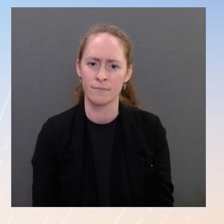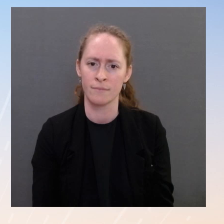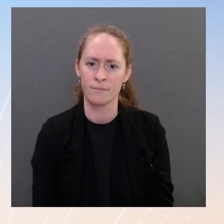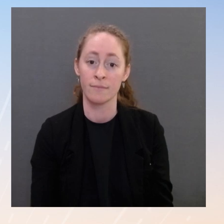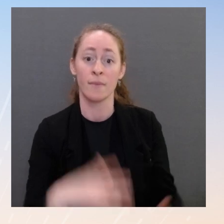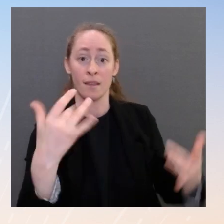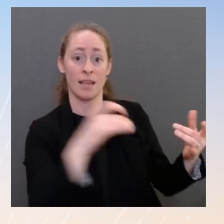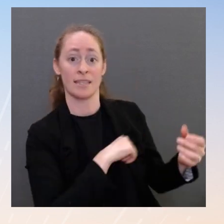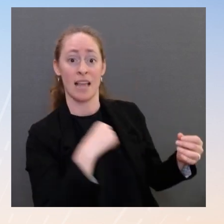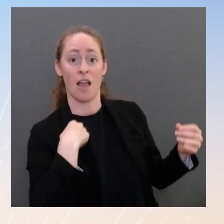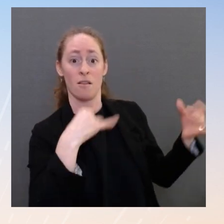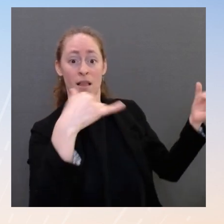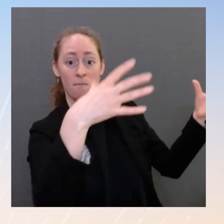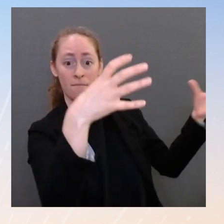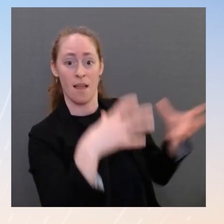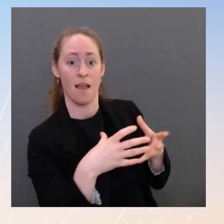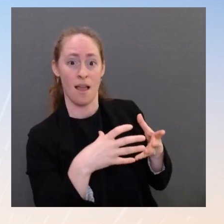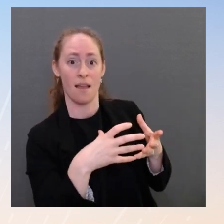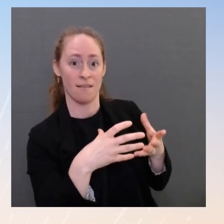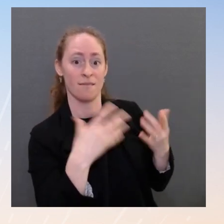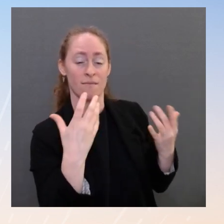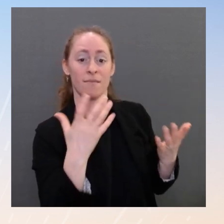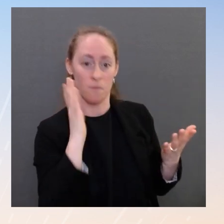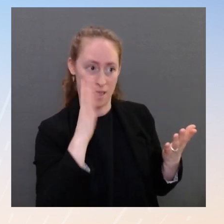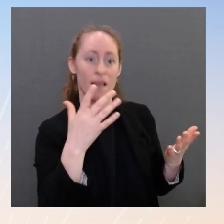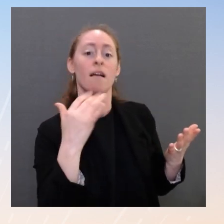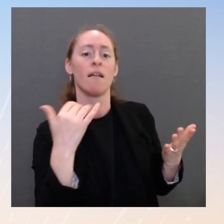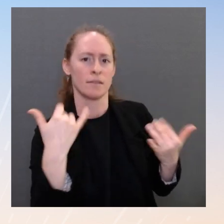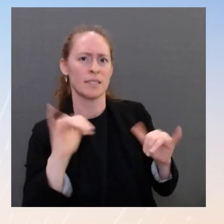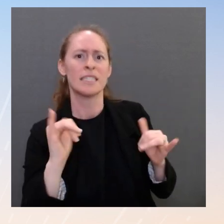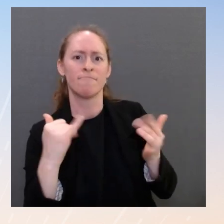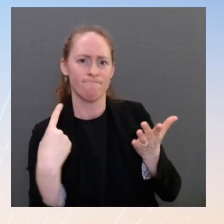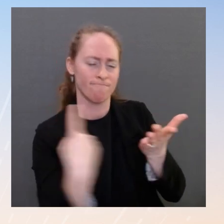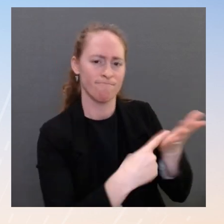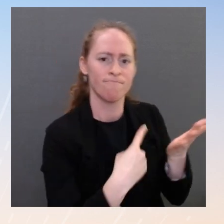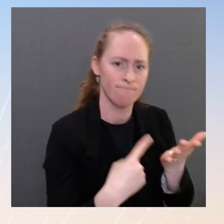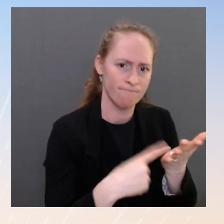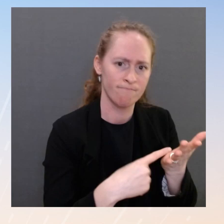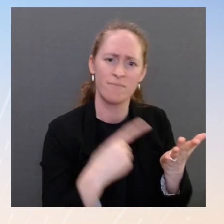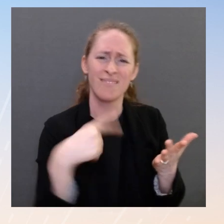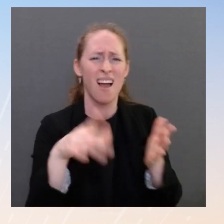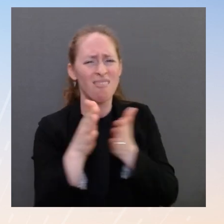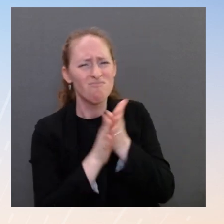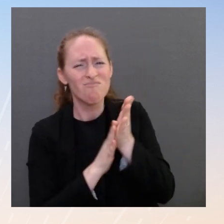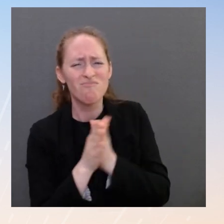that there are still a great deal of interest, passion in moving forward with the President's plan